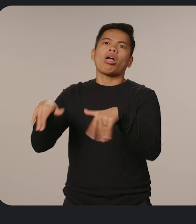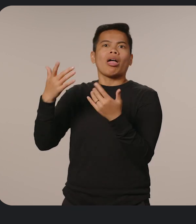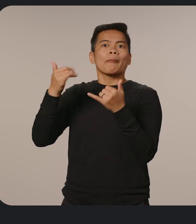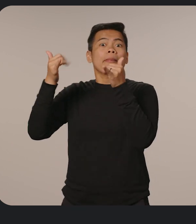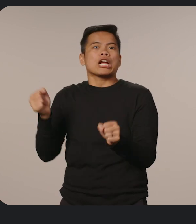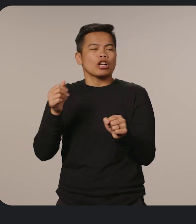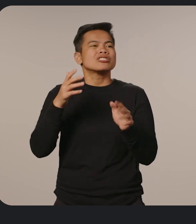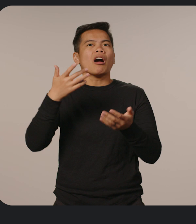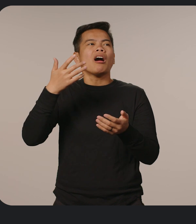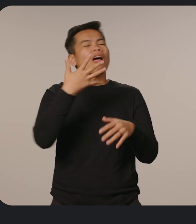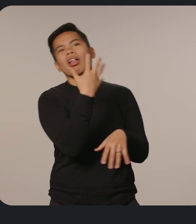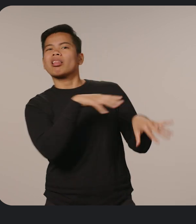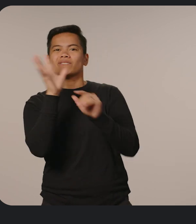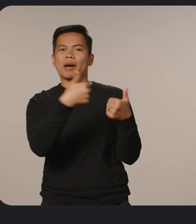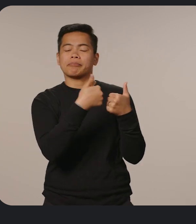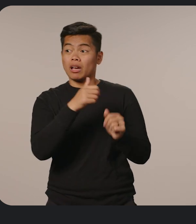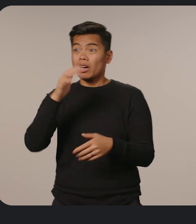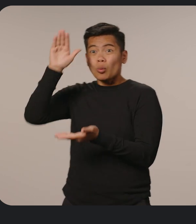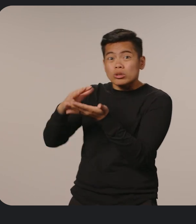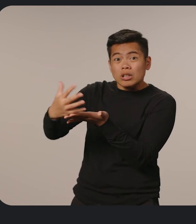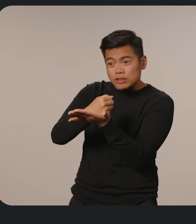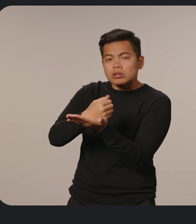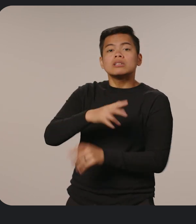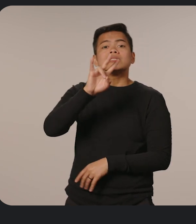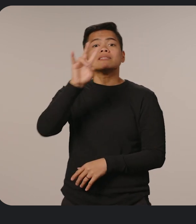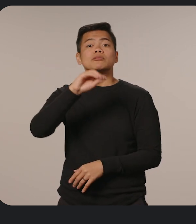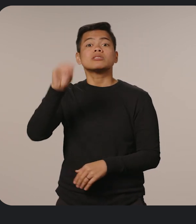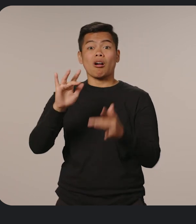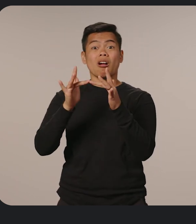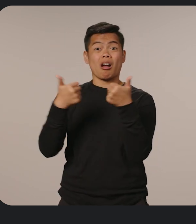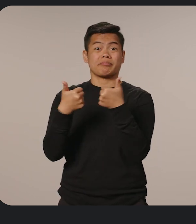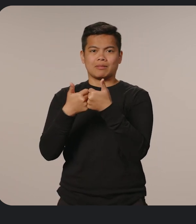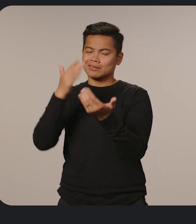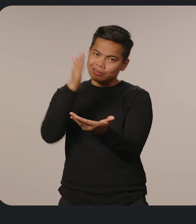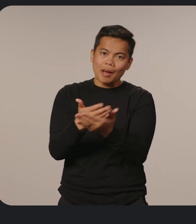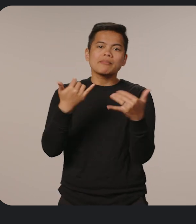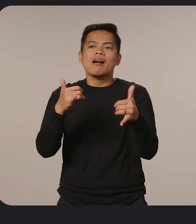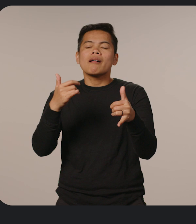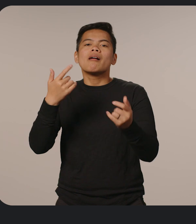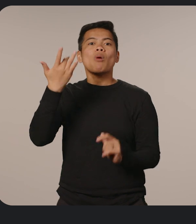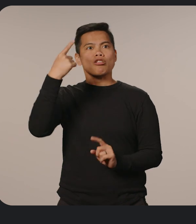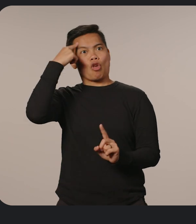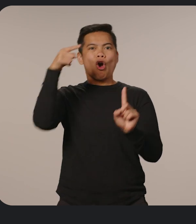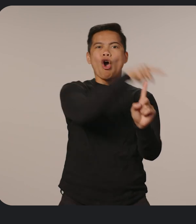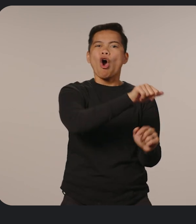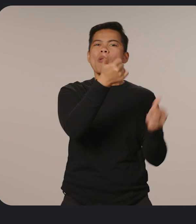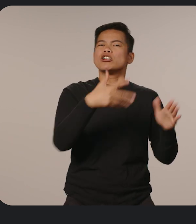Revenue in fact 77 of online Gamers would stop playing a game if they thought other